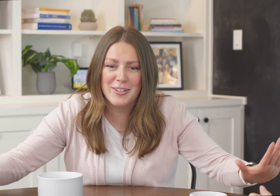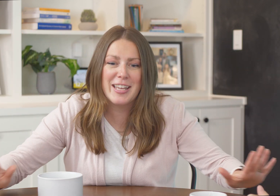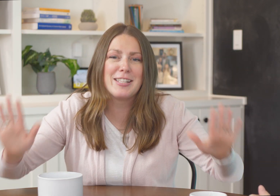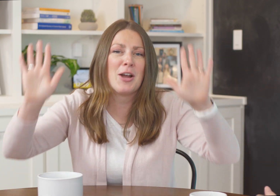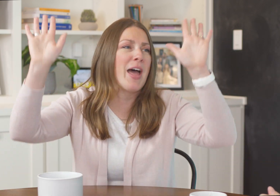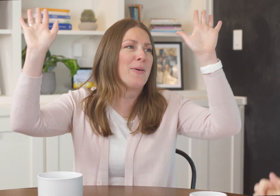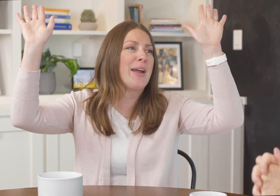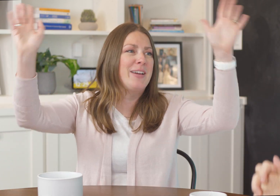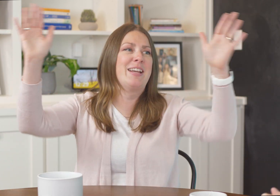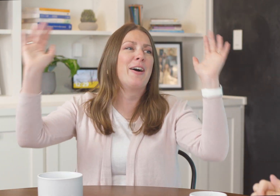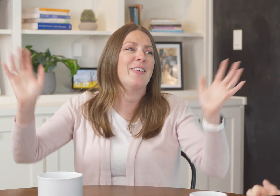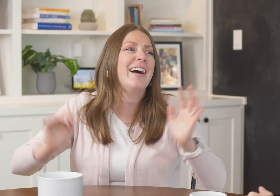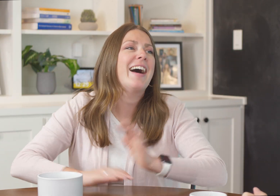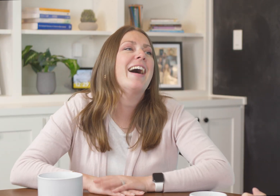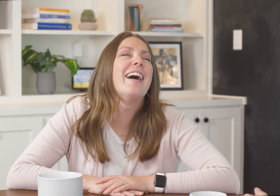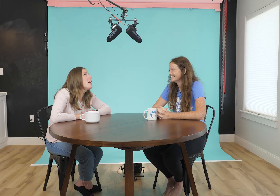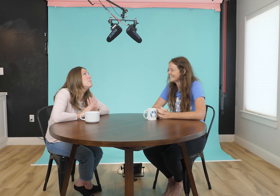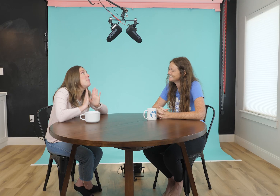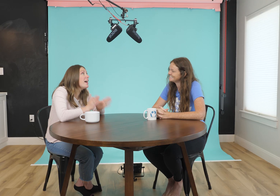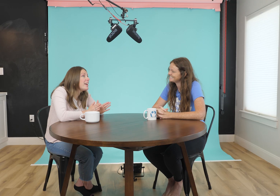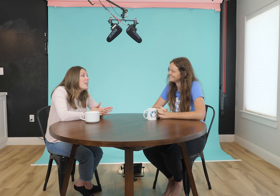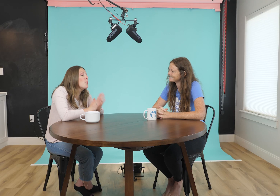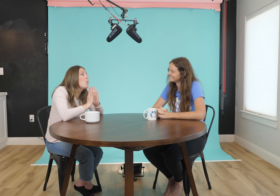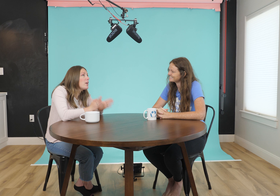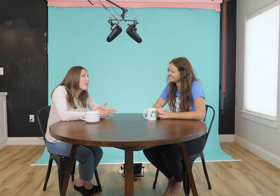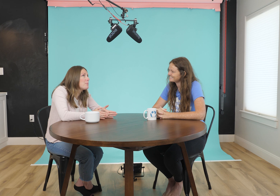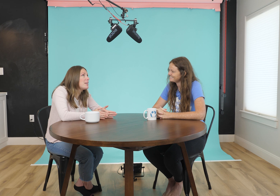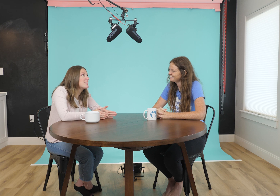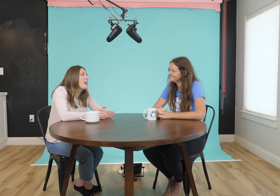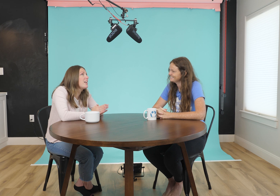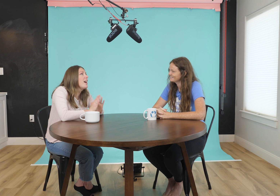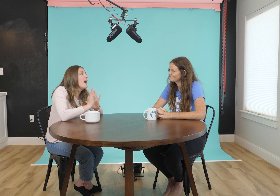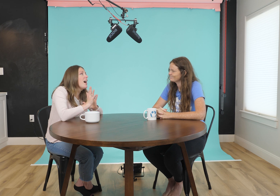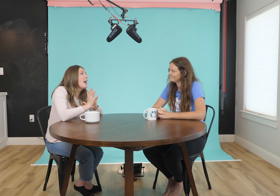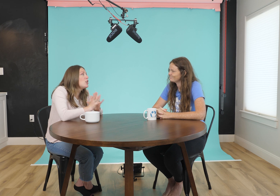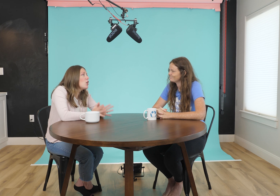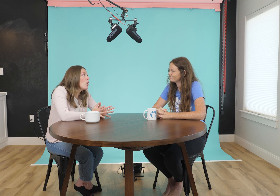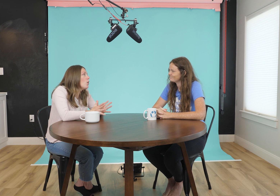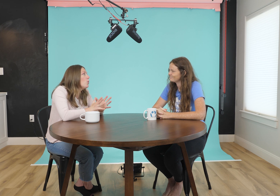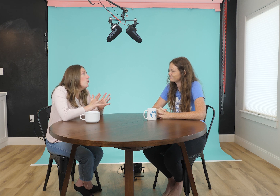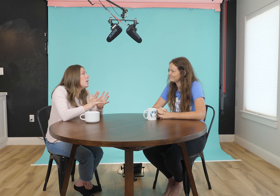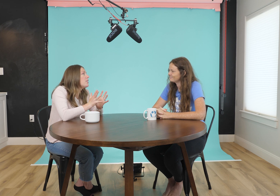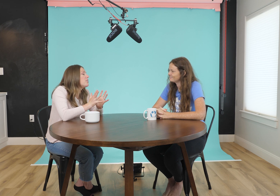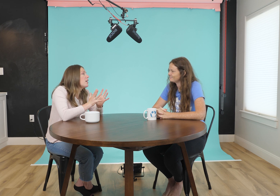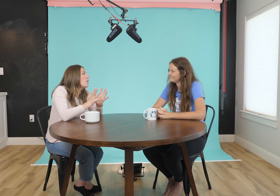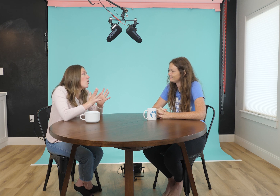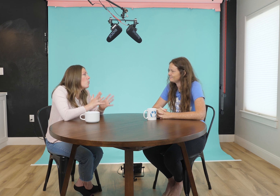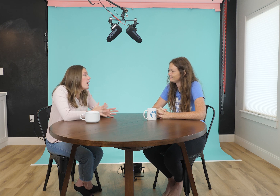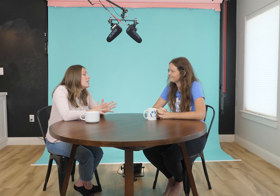Okay, so we need to. But with that being said, I know that there are ways